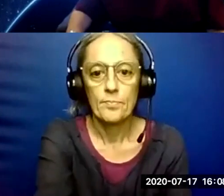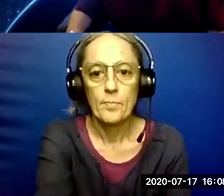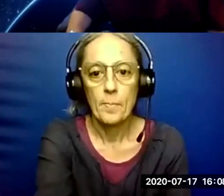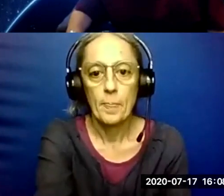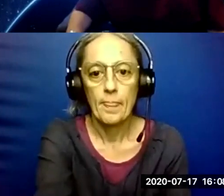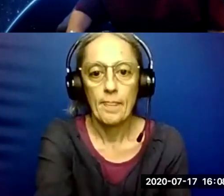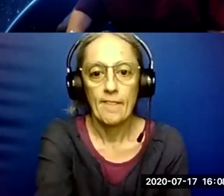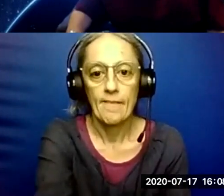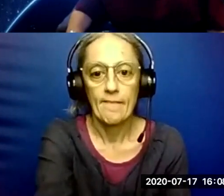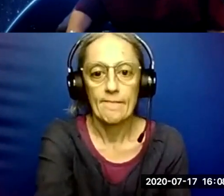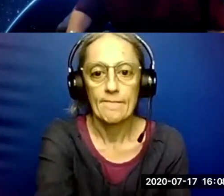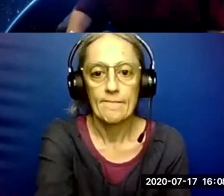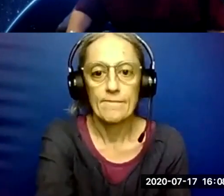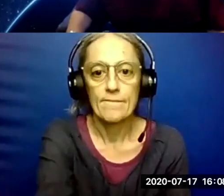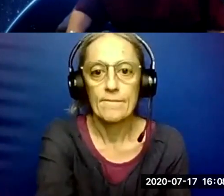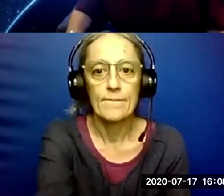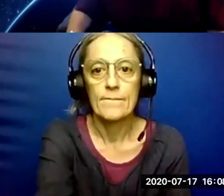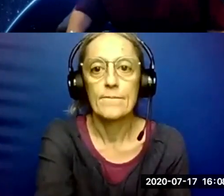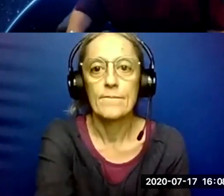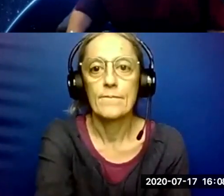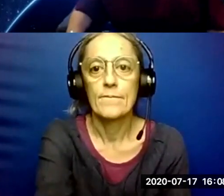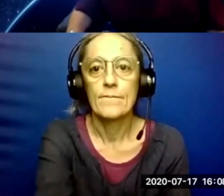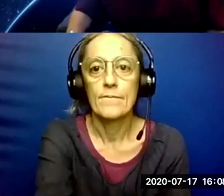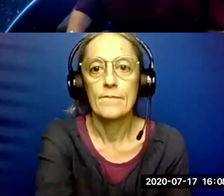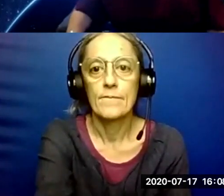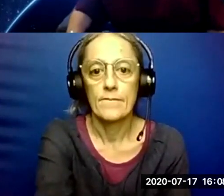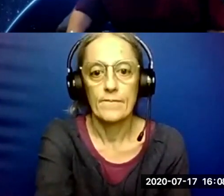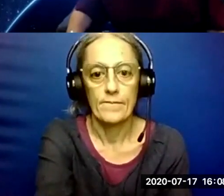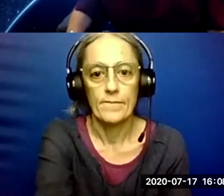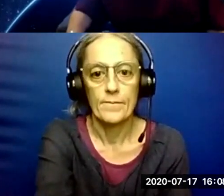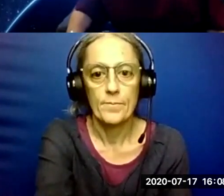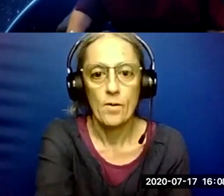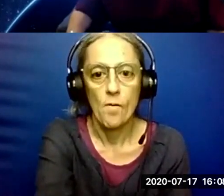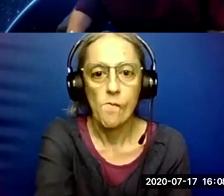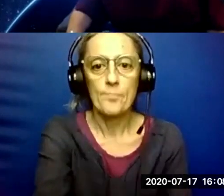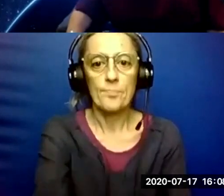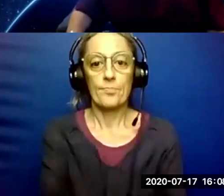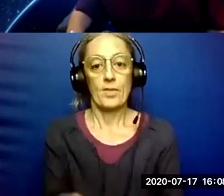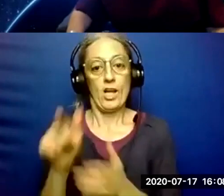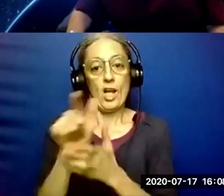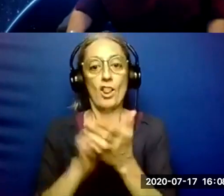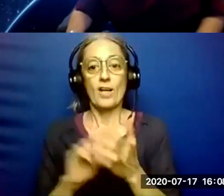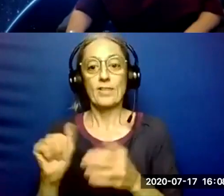that bring them about occur of course at a fixed moment in time.